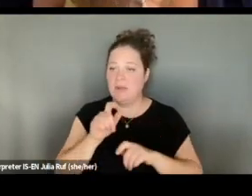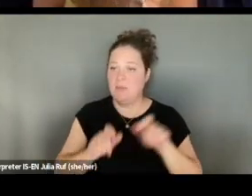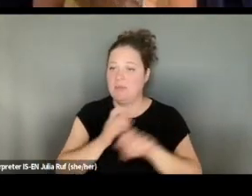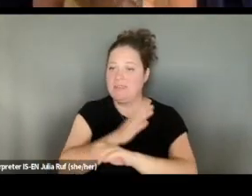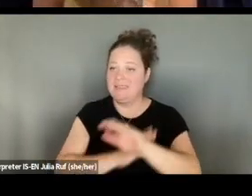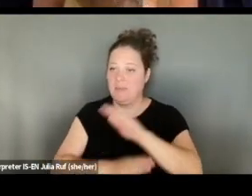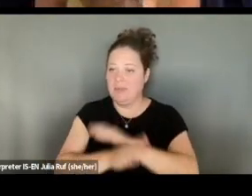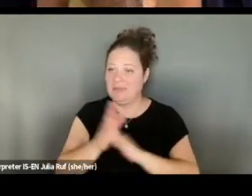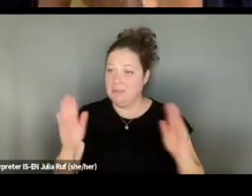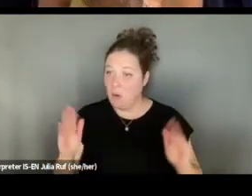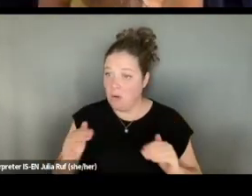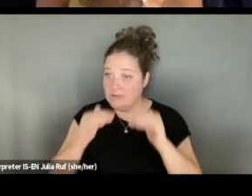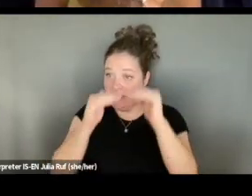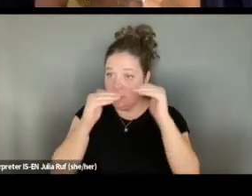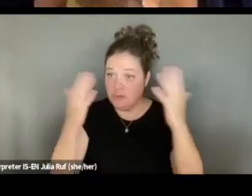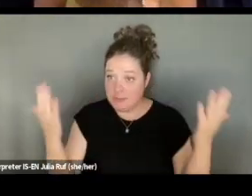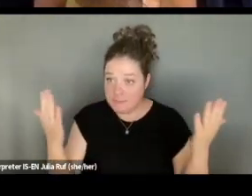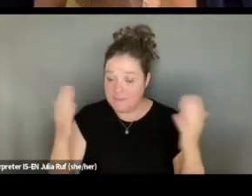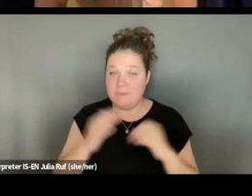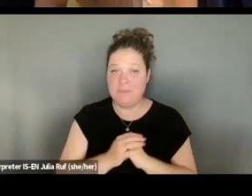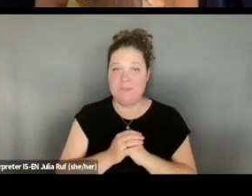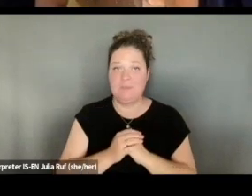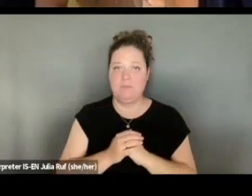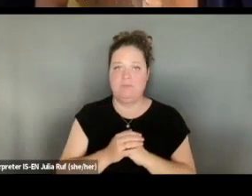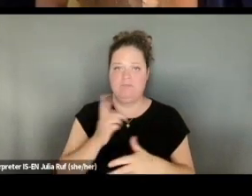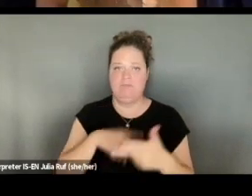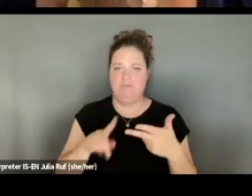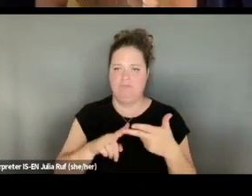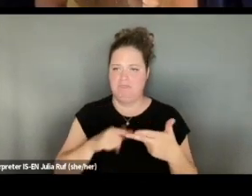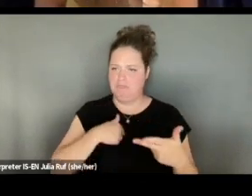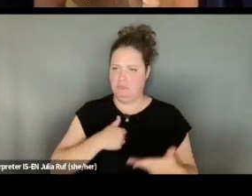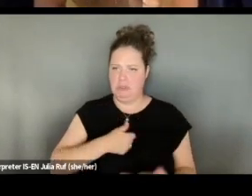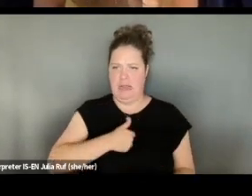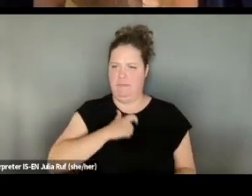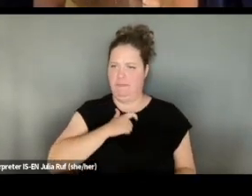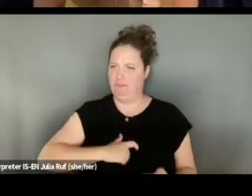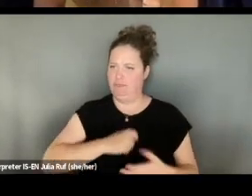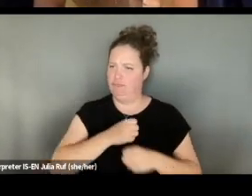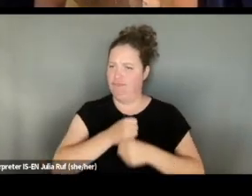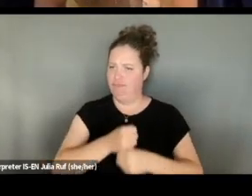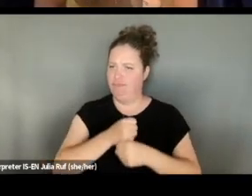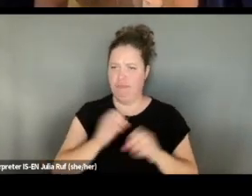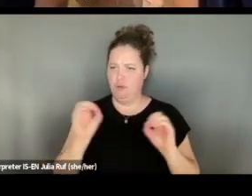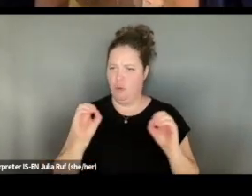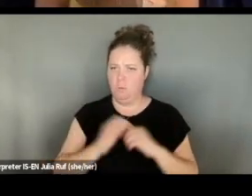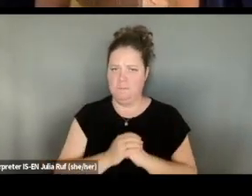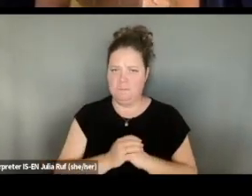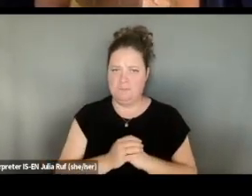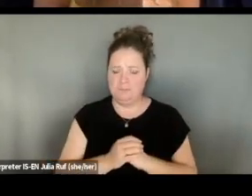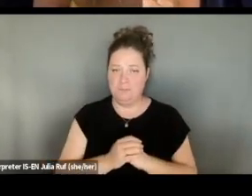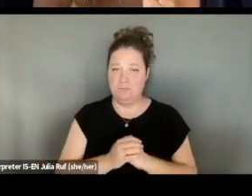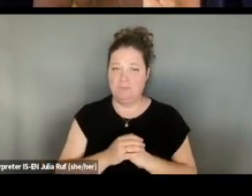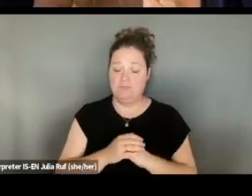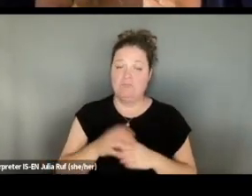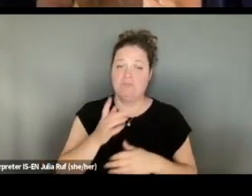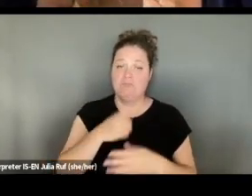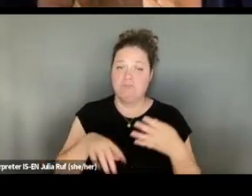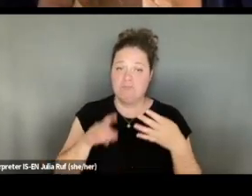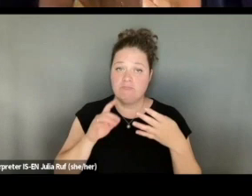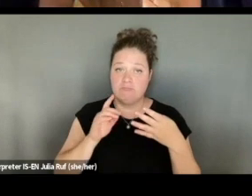an organization for people with disabilities; just as an individual, not really representing anyone;